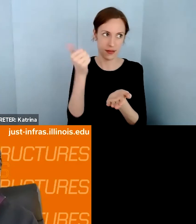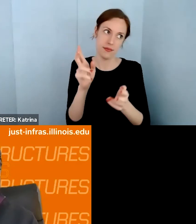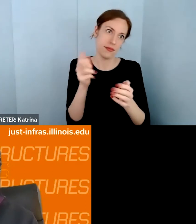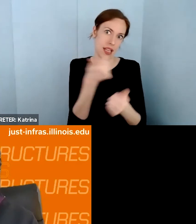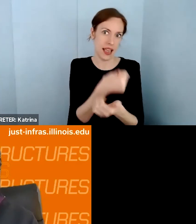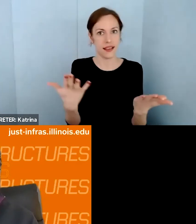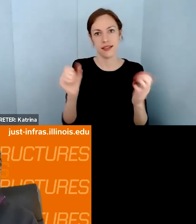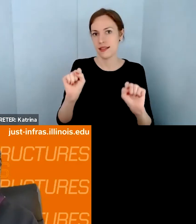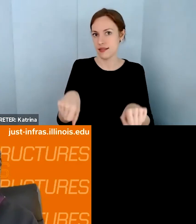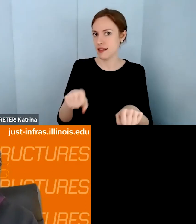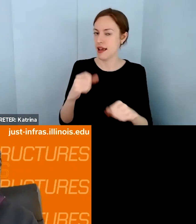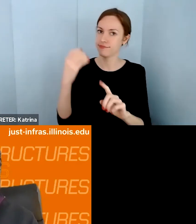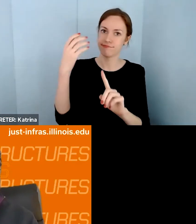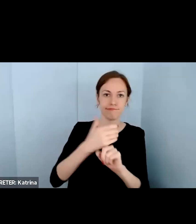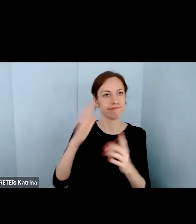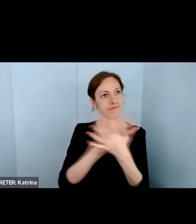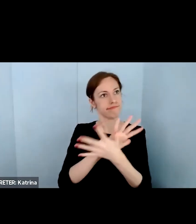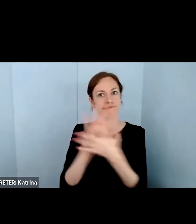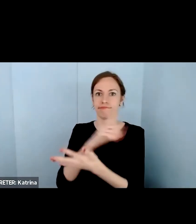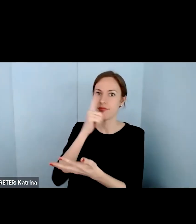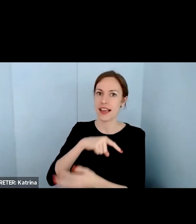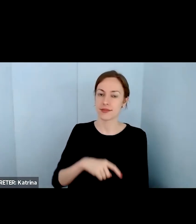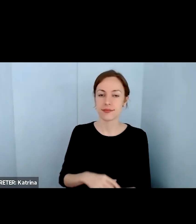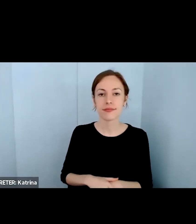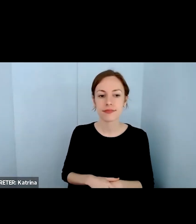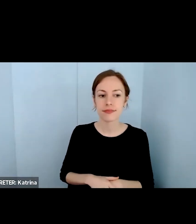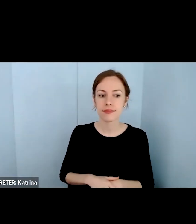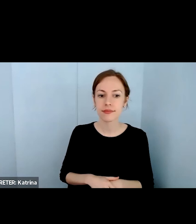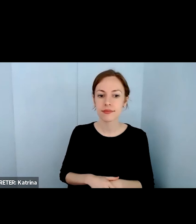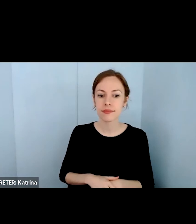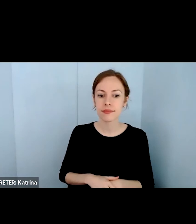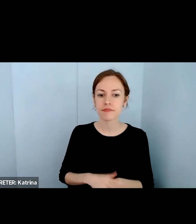Yes and no. I feel like, you know, we're in this moment.